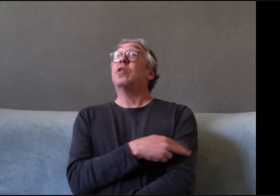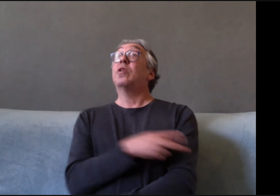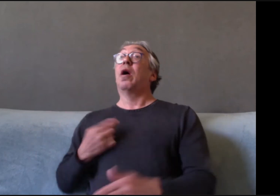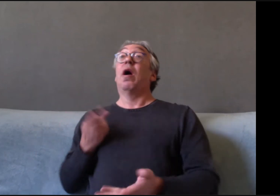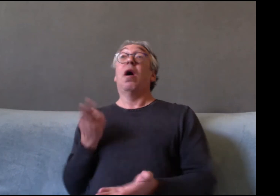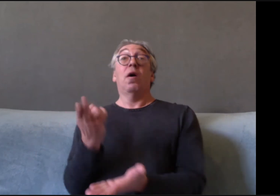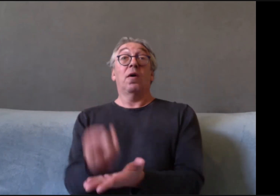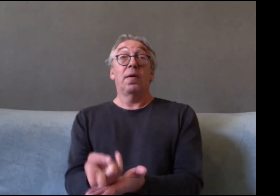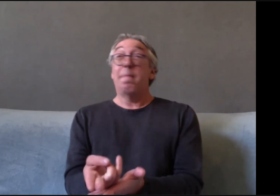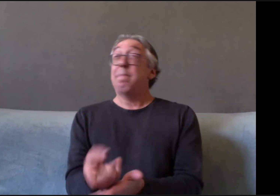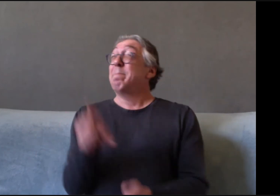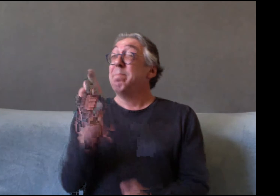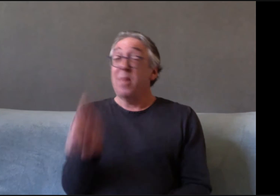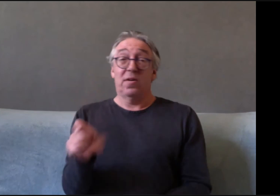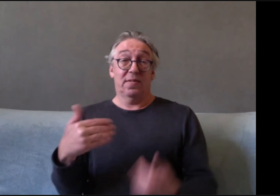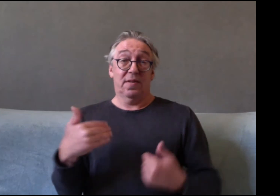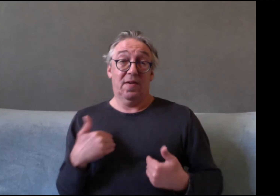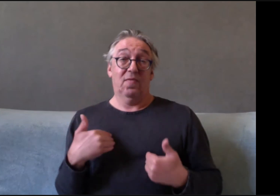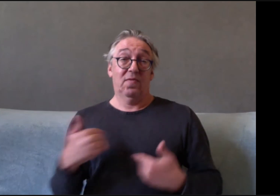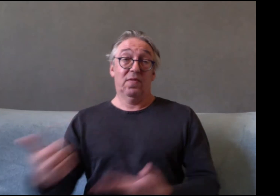but of course the four young adults.